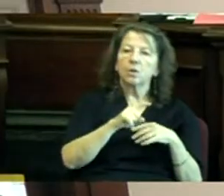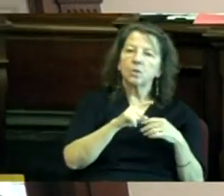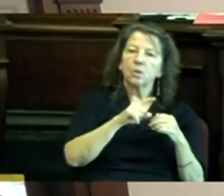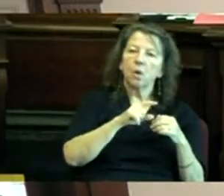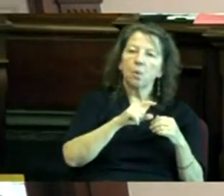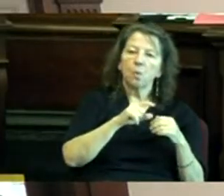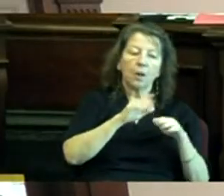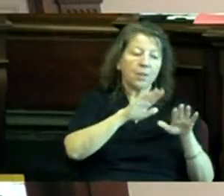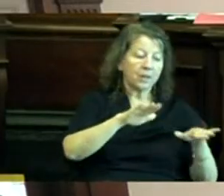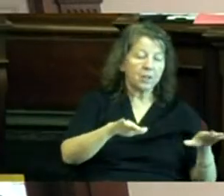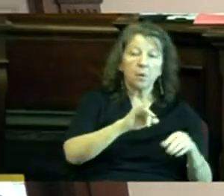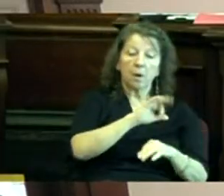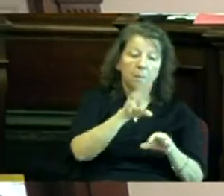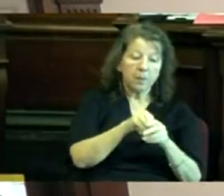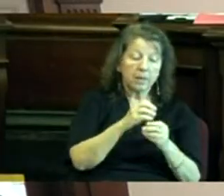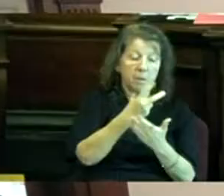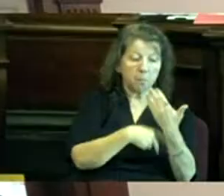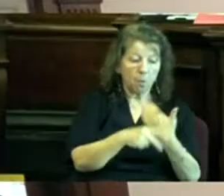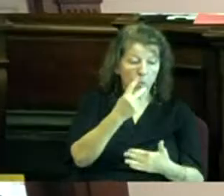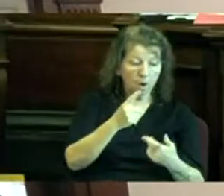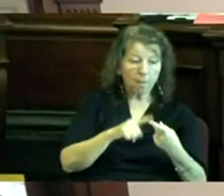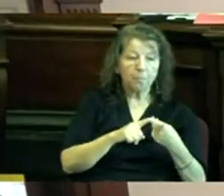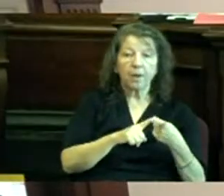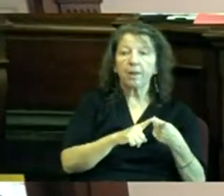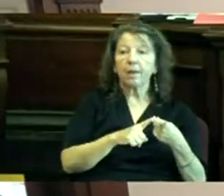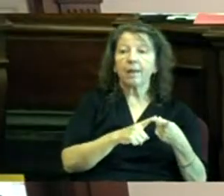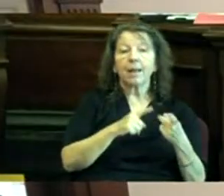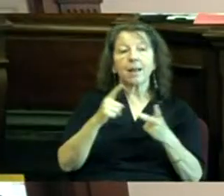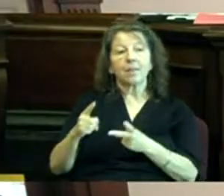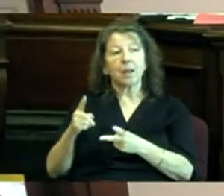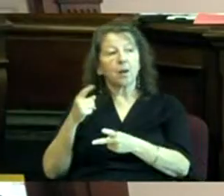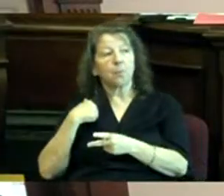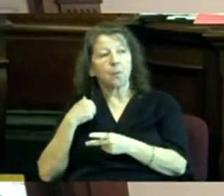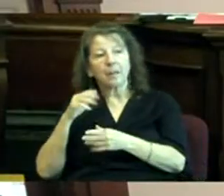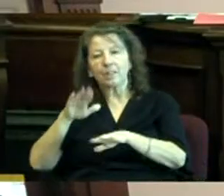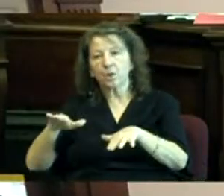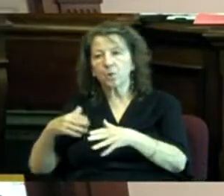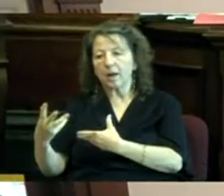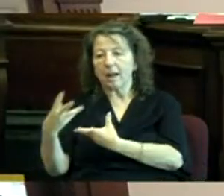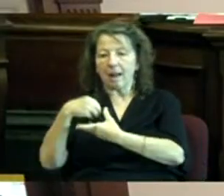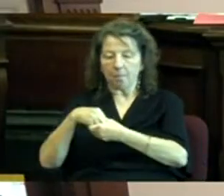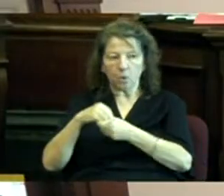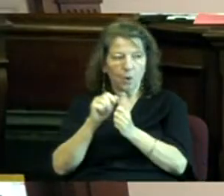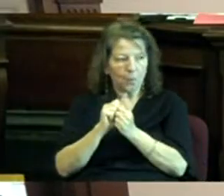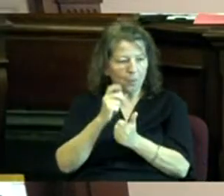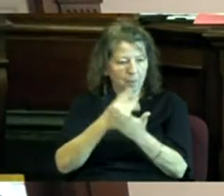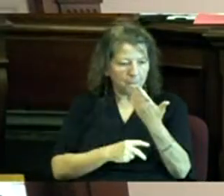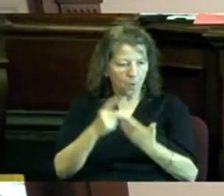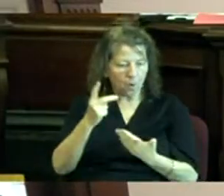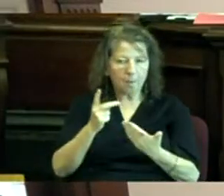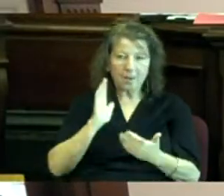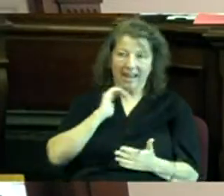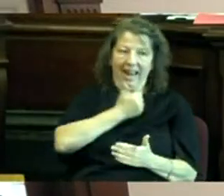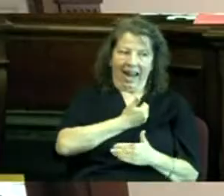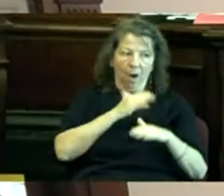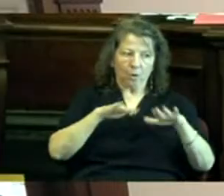reading buddies with these children. So for the entire time. So in addition to the children that will be participants in the program,